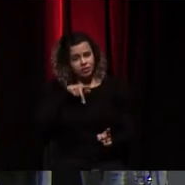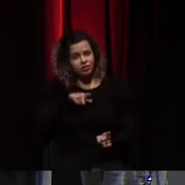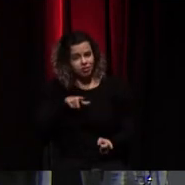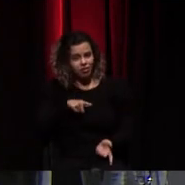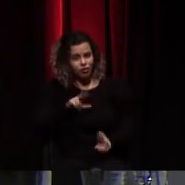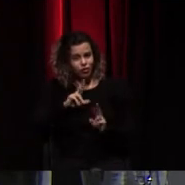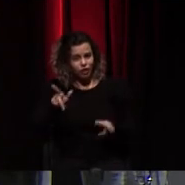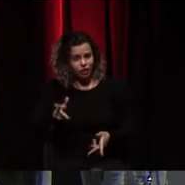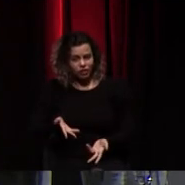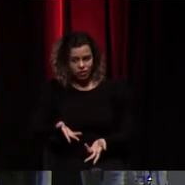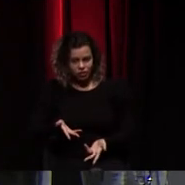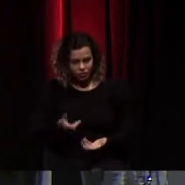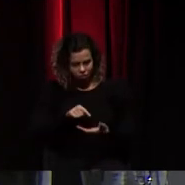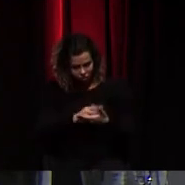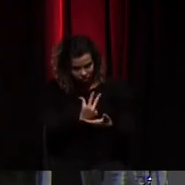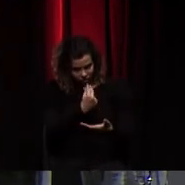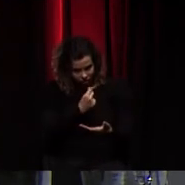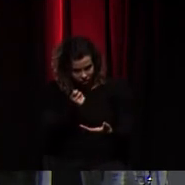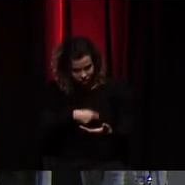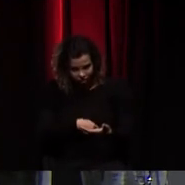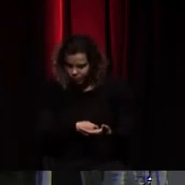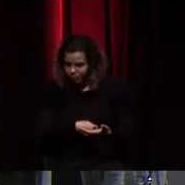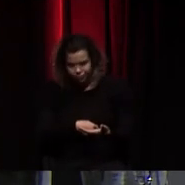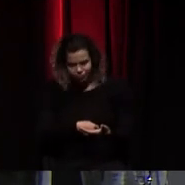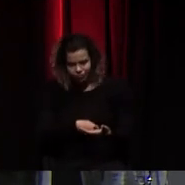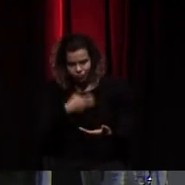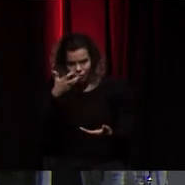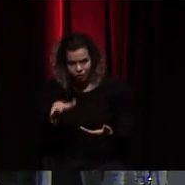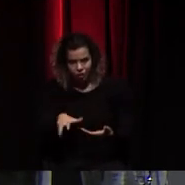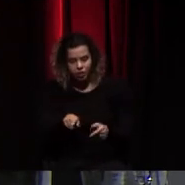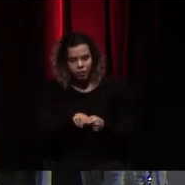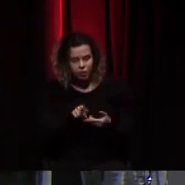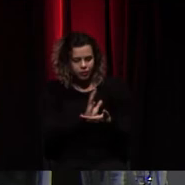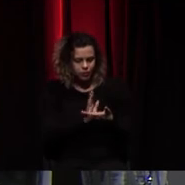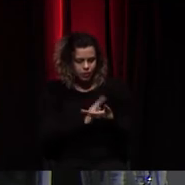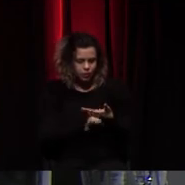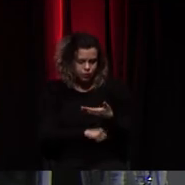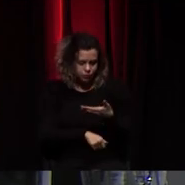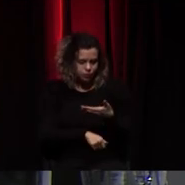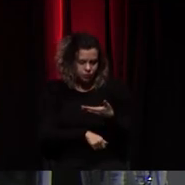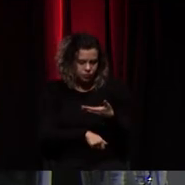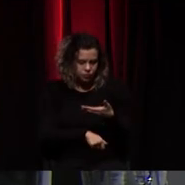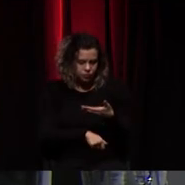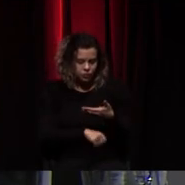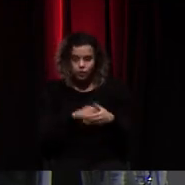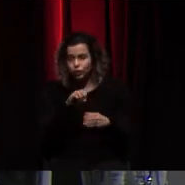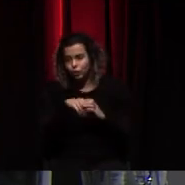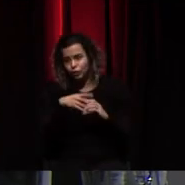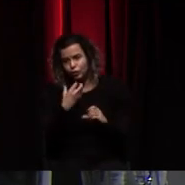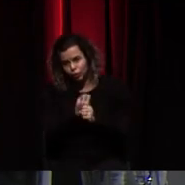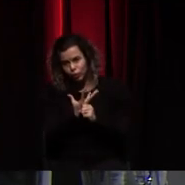They won’t be fooled. Not only they don’t want the interruption of an infomercial in the middle of… YouTube has put infomercials in the middle of videos.